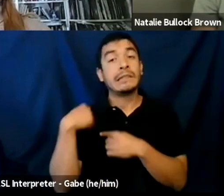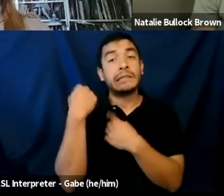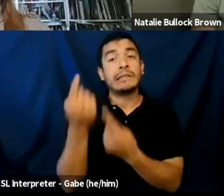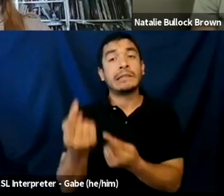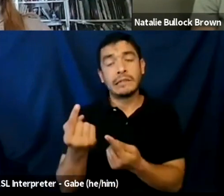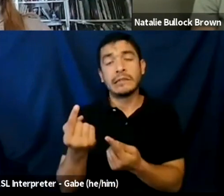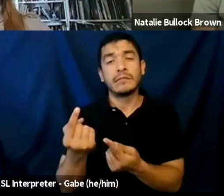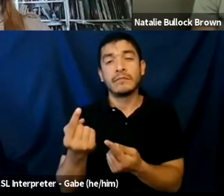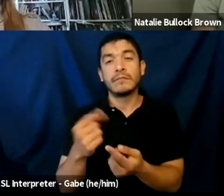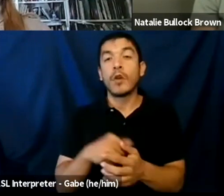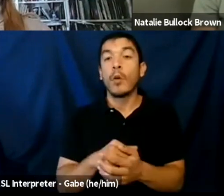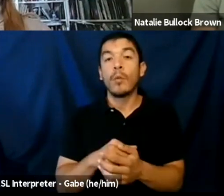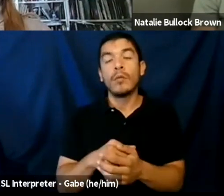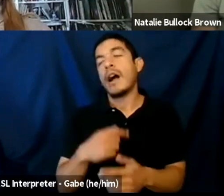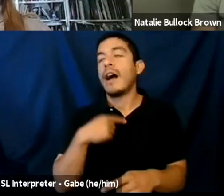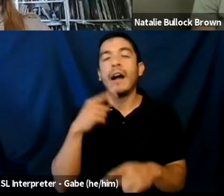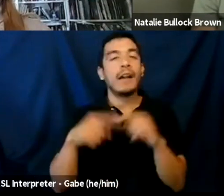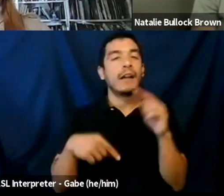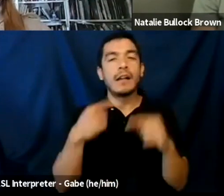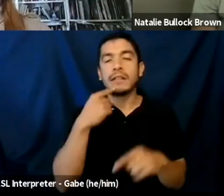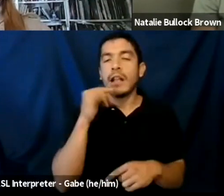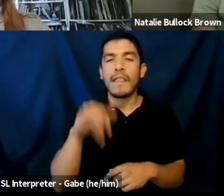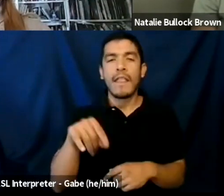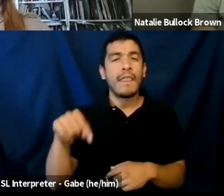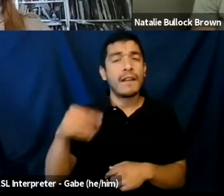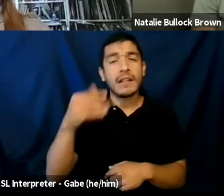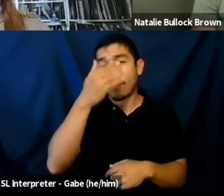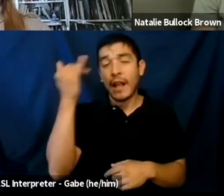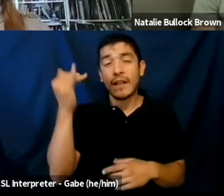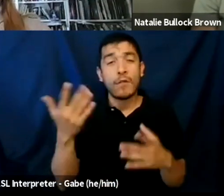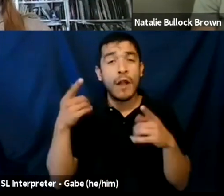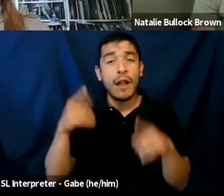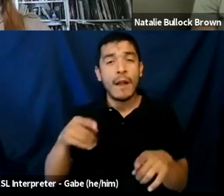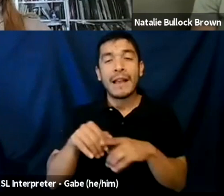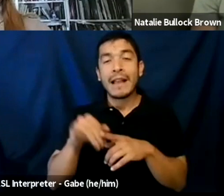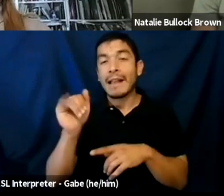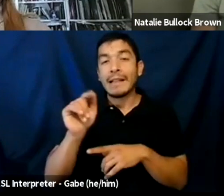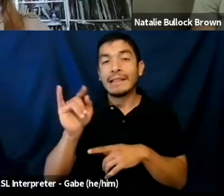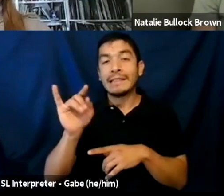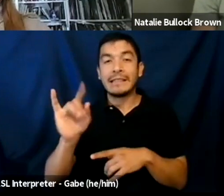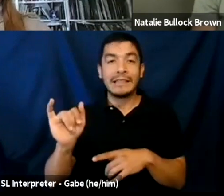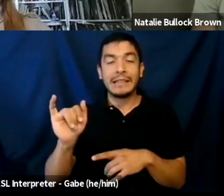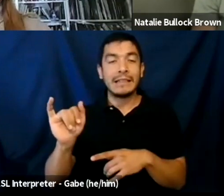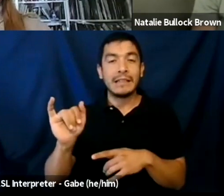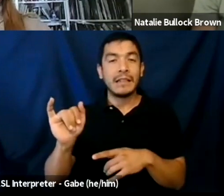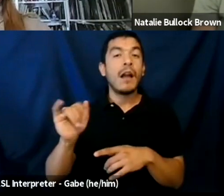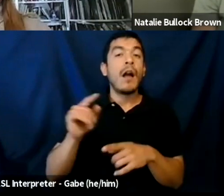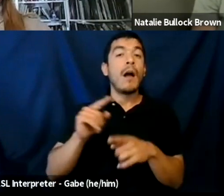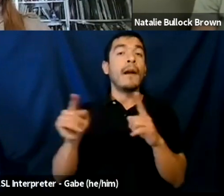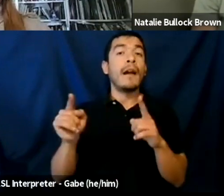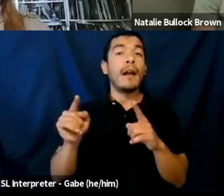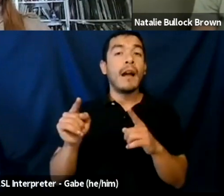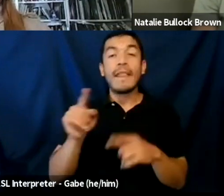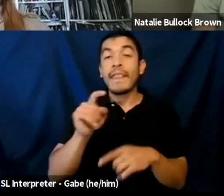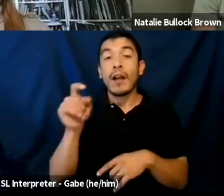And I can't say that this is because of what happened in the Yazidi context, but the question of ethical reporting